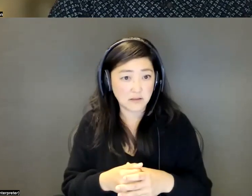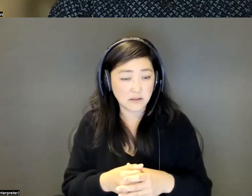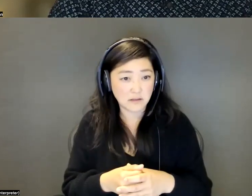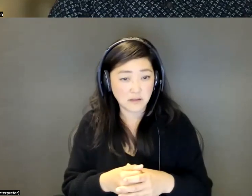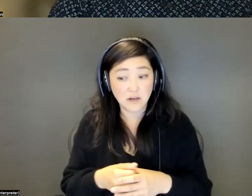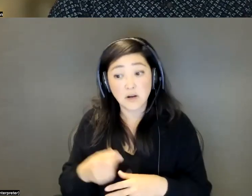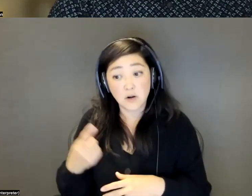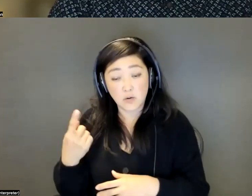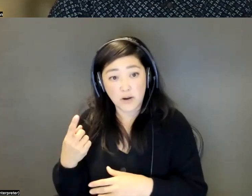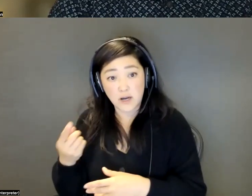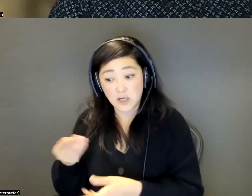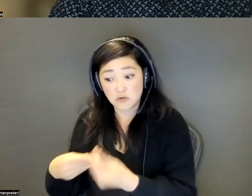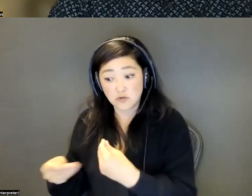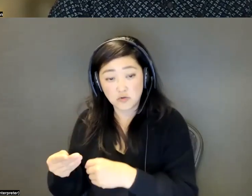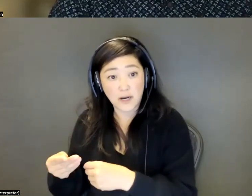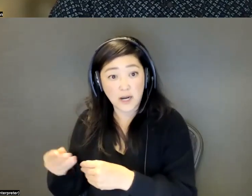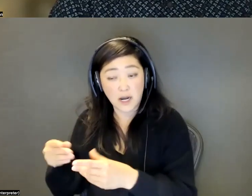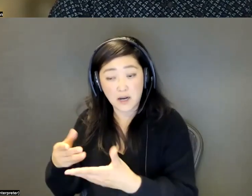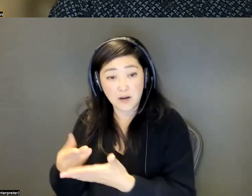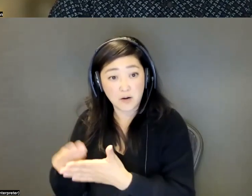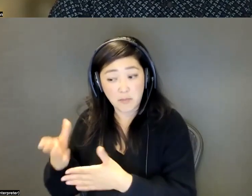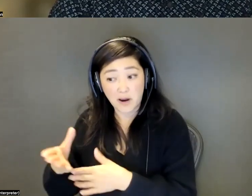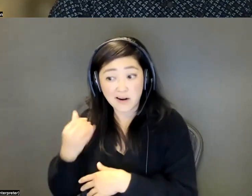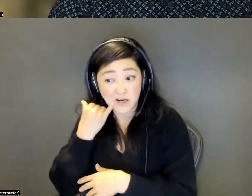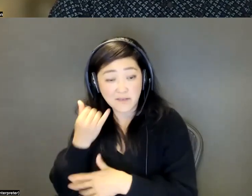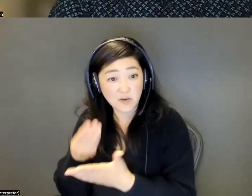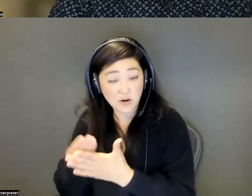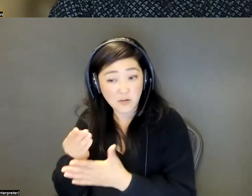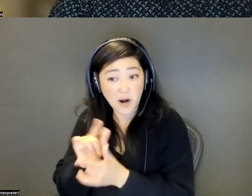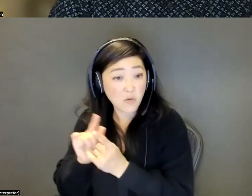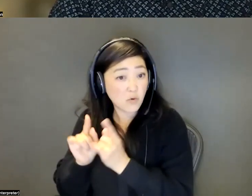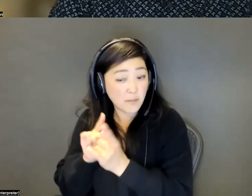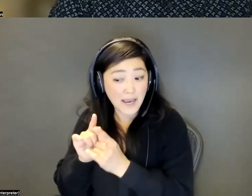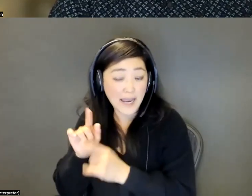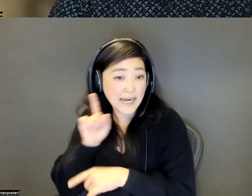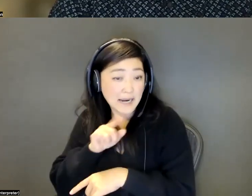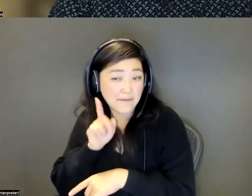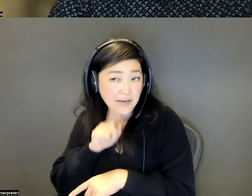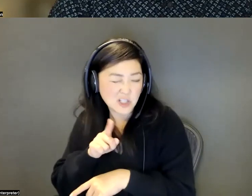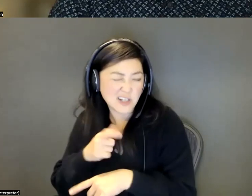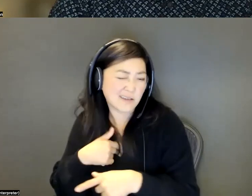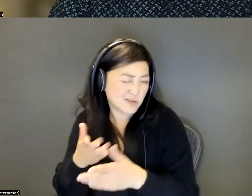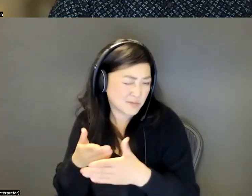for example, if you're buying romantic fiction. I mean, I'm generalising, but you don't necessarily